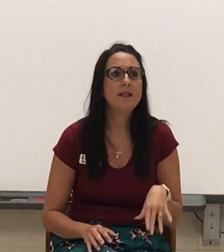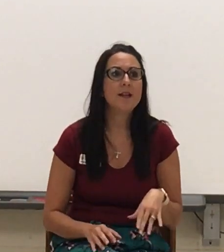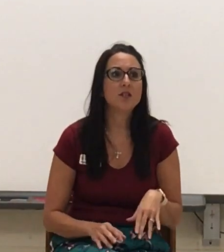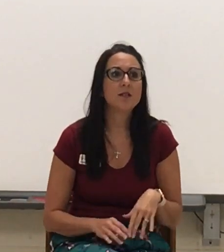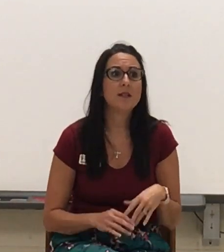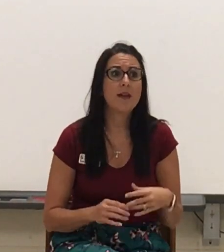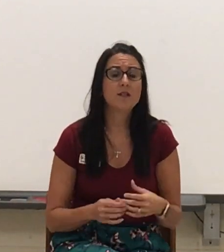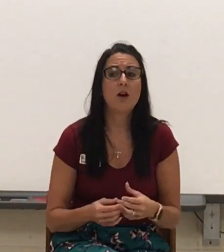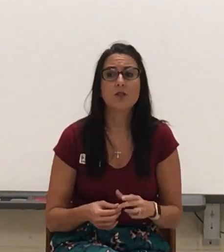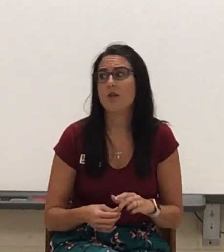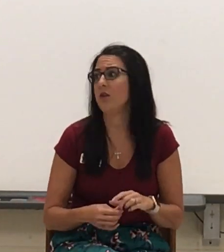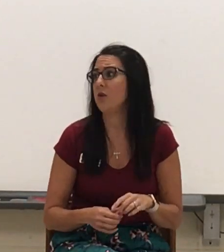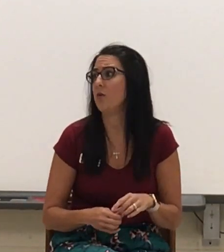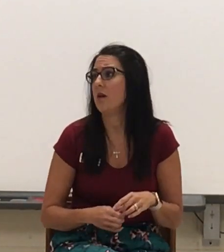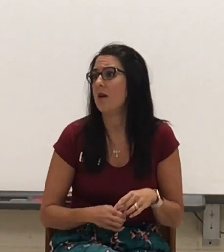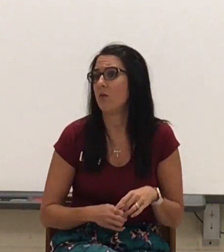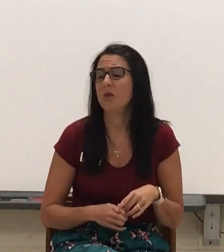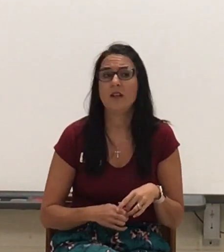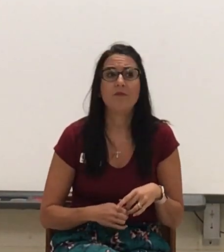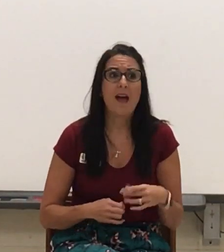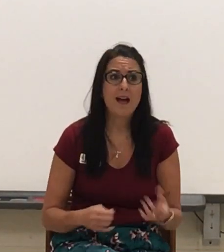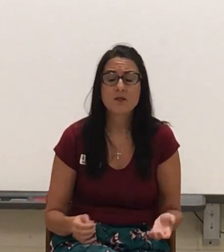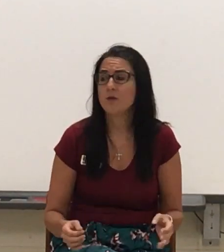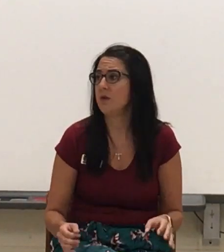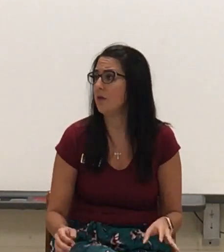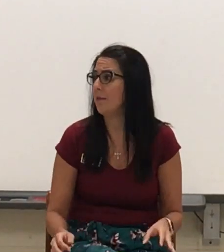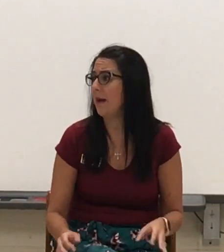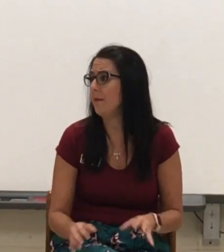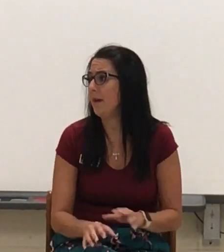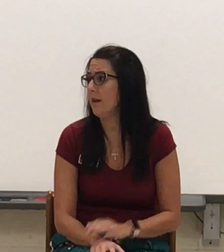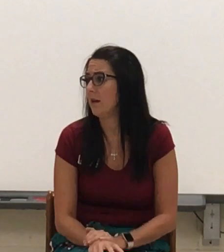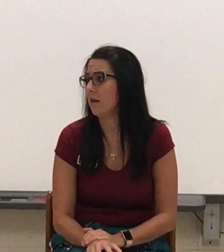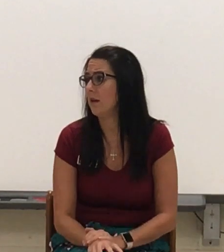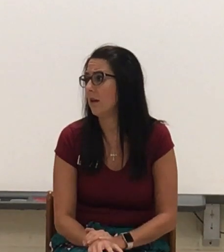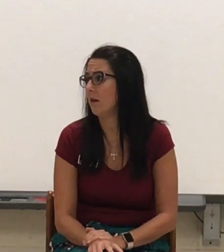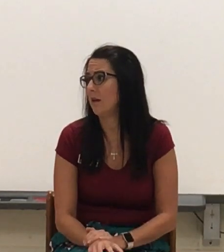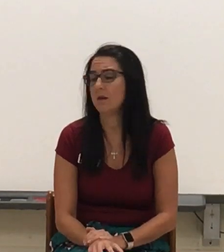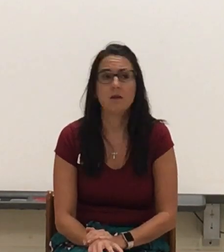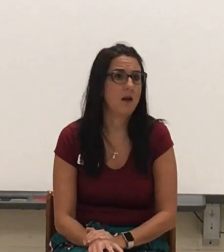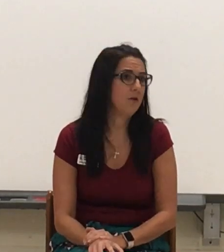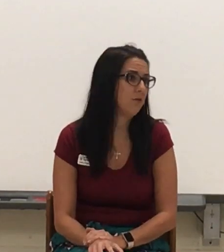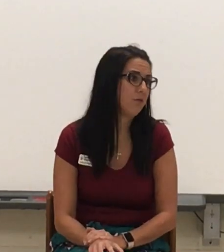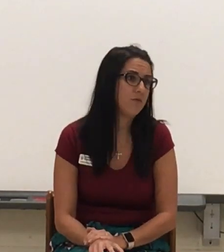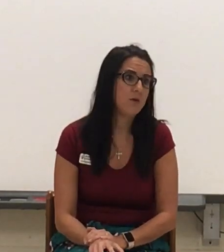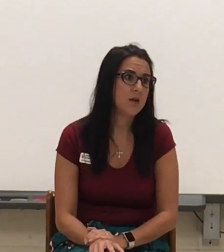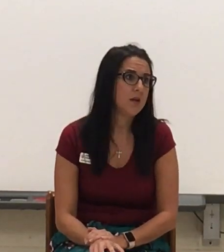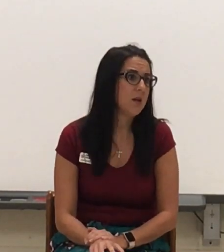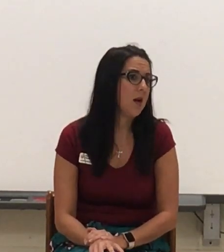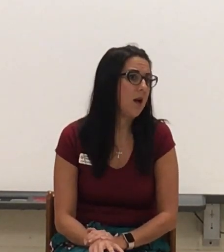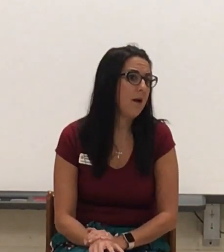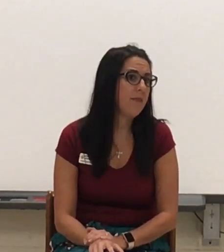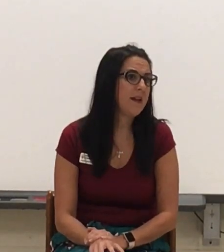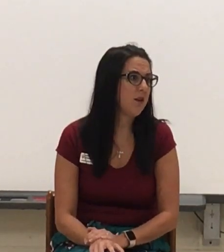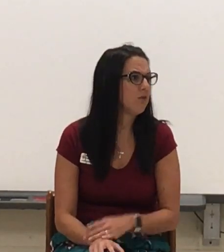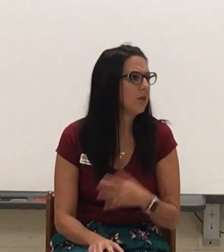to you. Ok did they talk to you really fast when you were a baby? No, they talked really